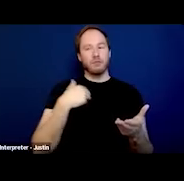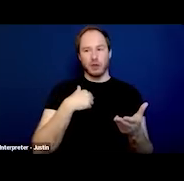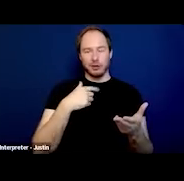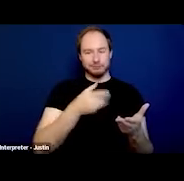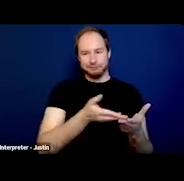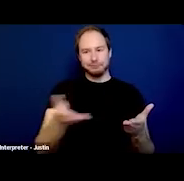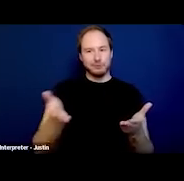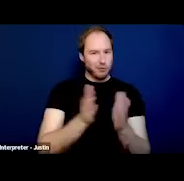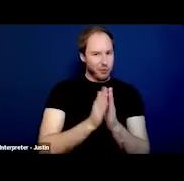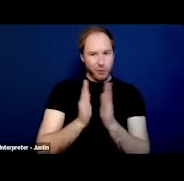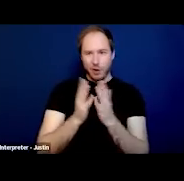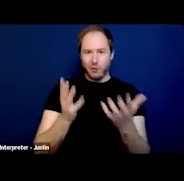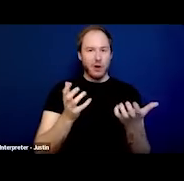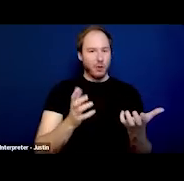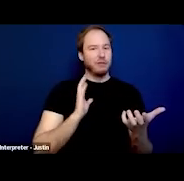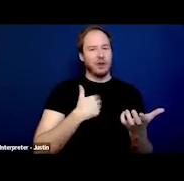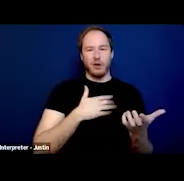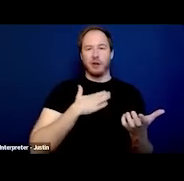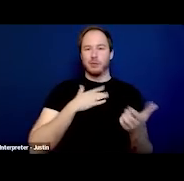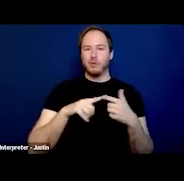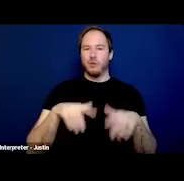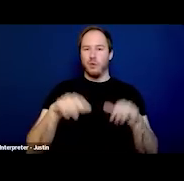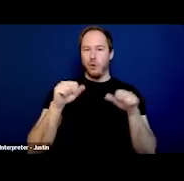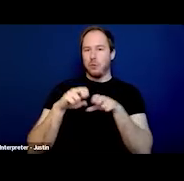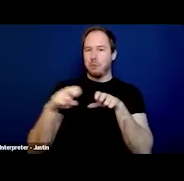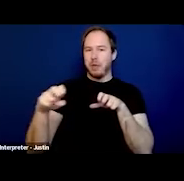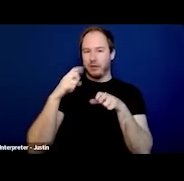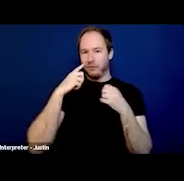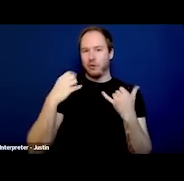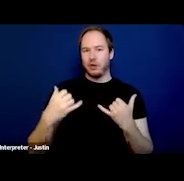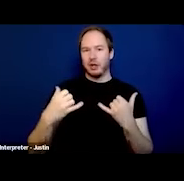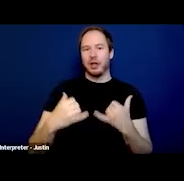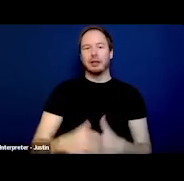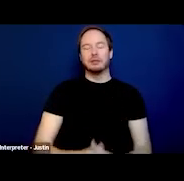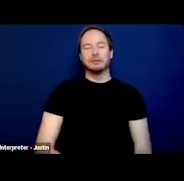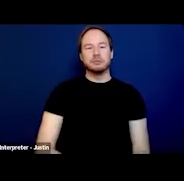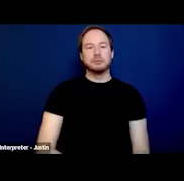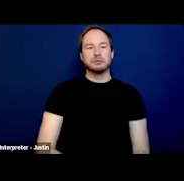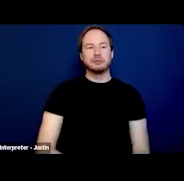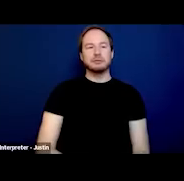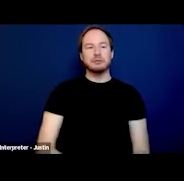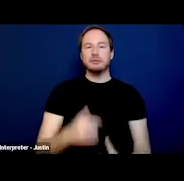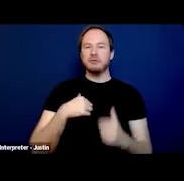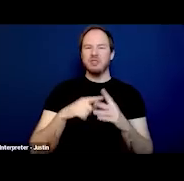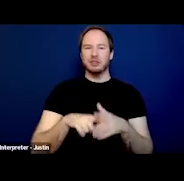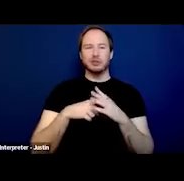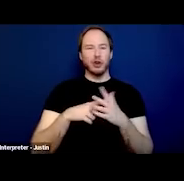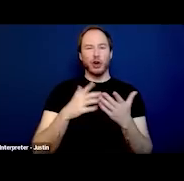and so we are so excited about the panel that we have put together for you today. So I'll start with just a few housekeeping slides,